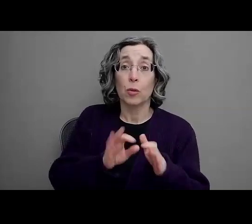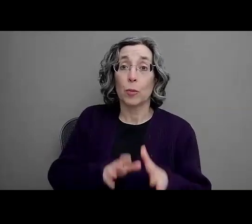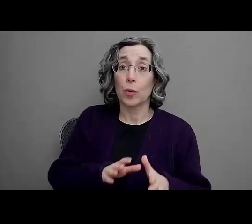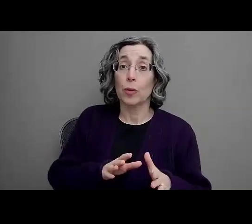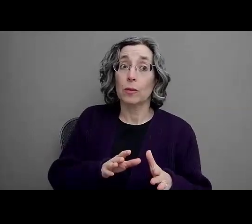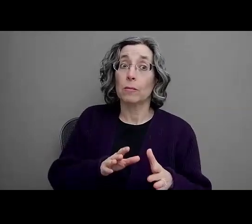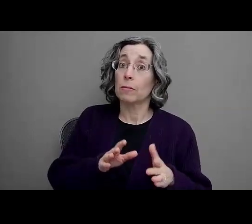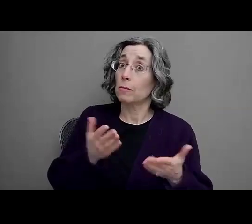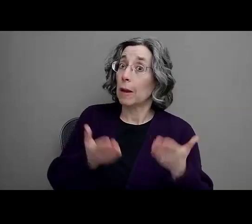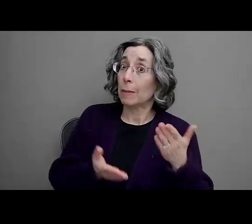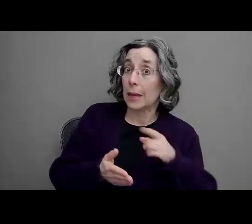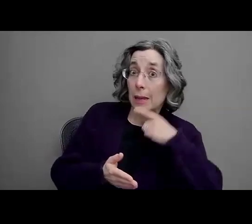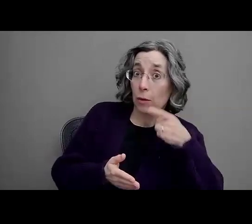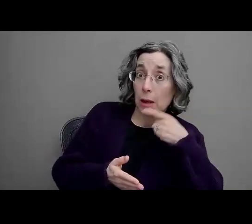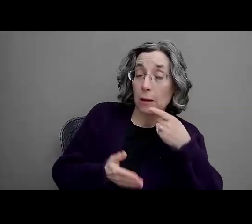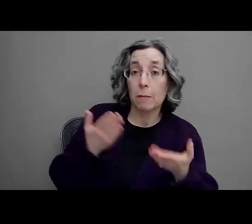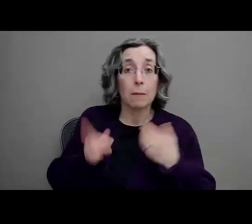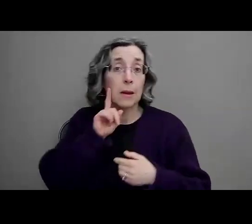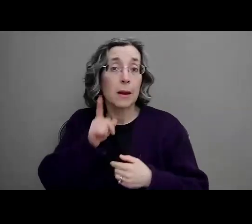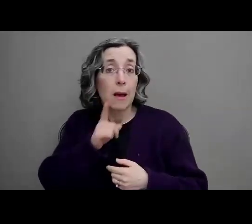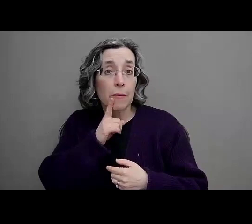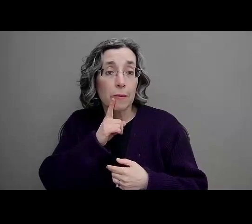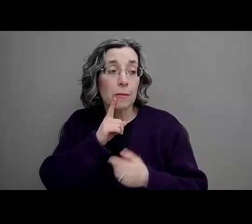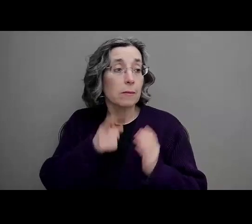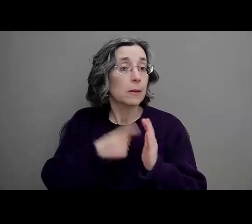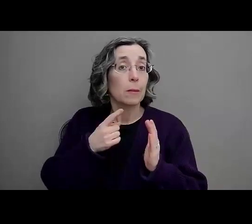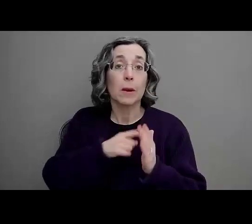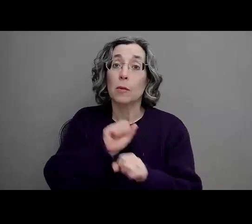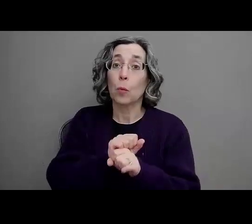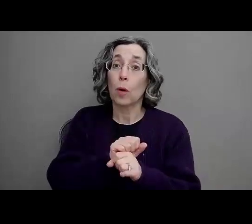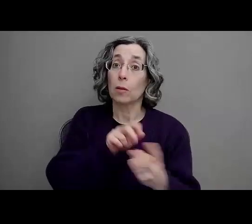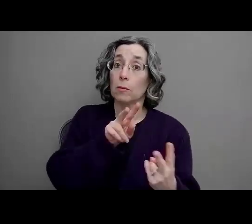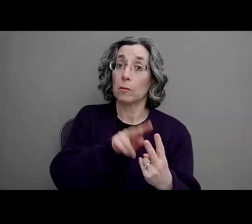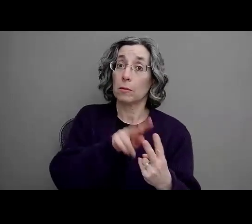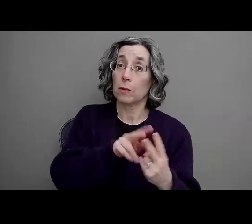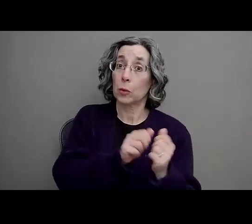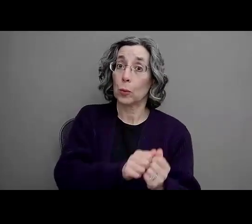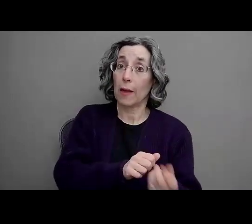interpreters can be hearing. They can be Deaf. They can work